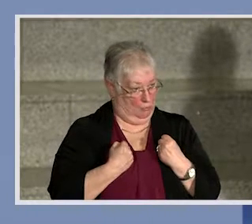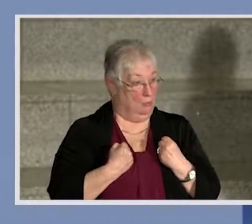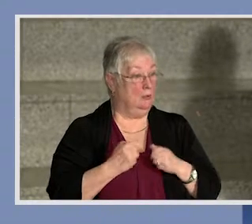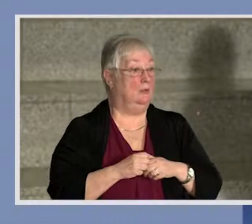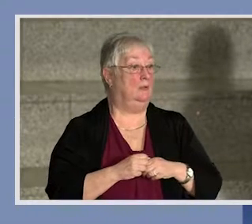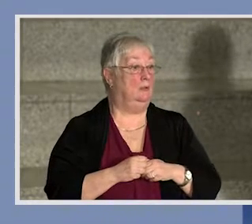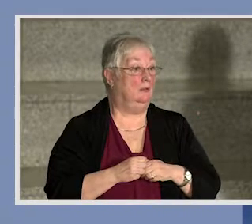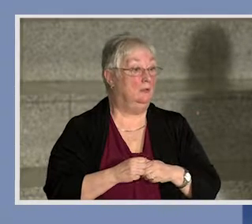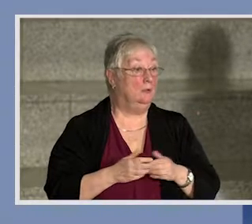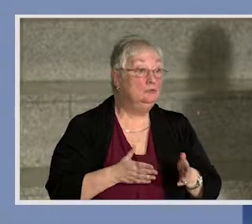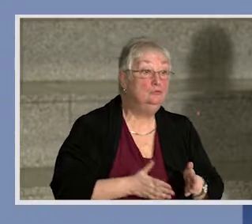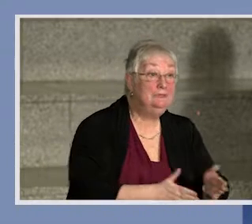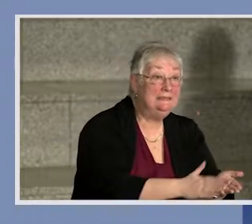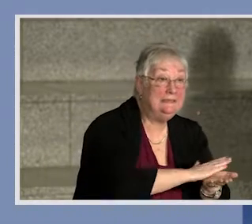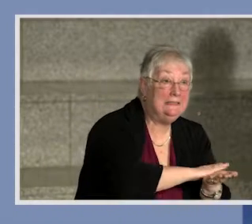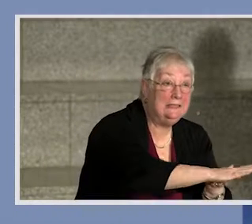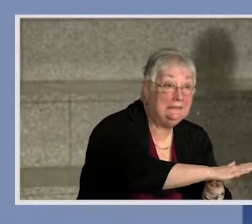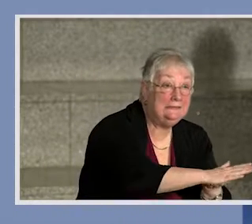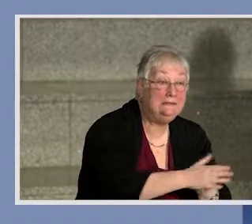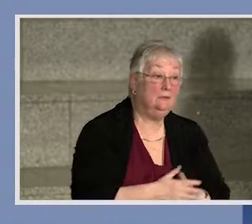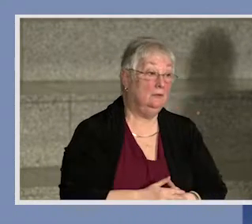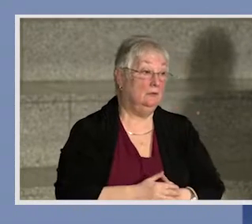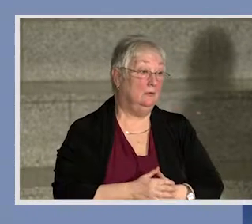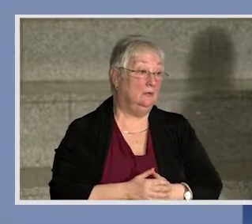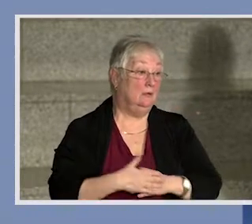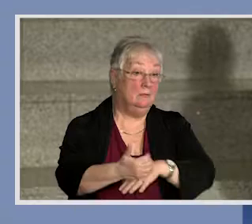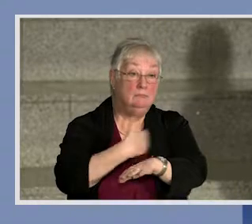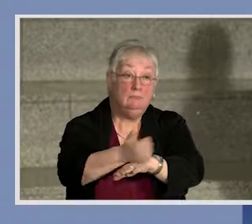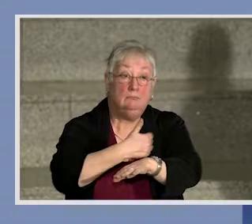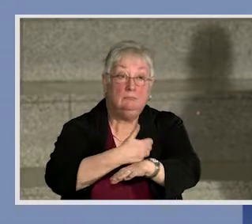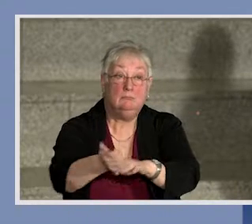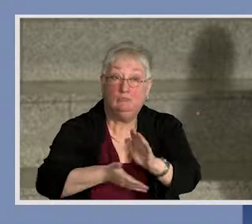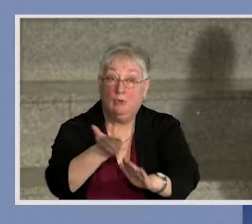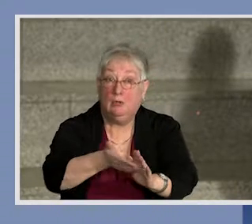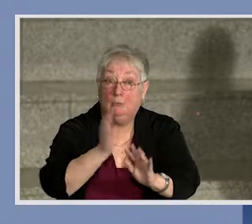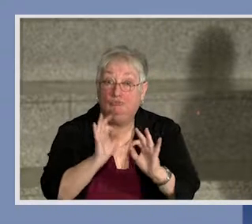RIGHTS OF OUR RESIDENTS. IN D.C. WE VALUE DIVERSITY AND